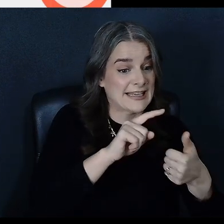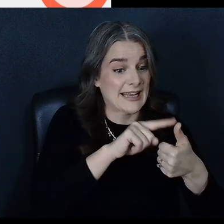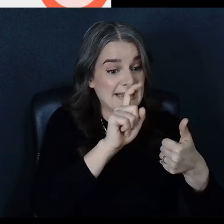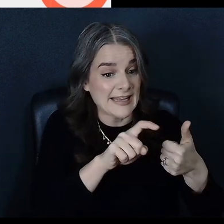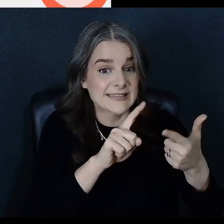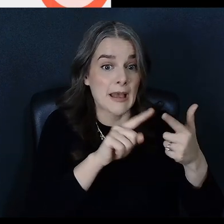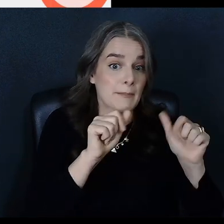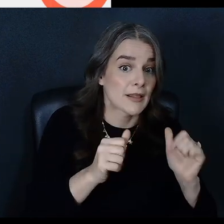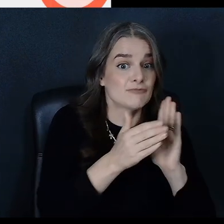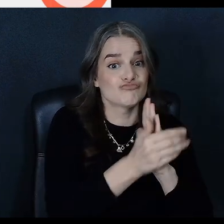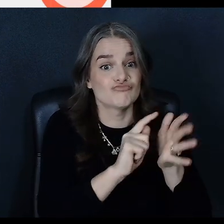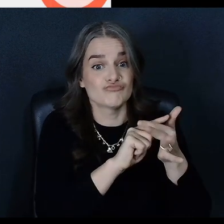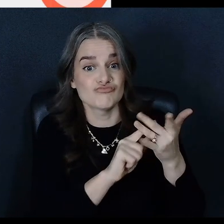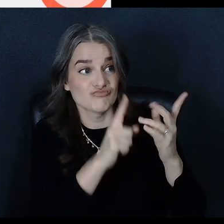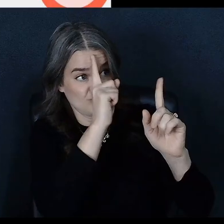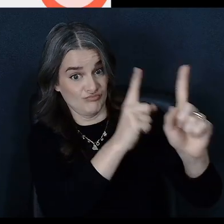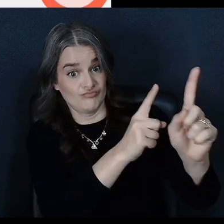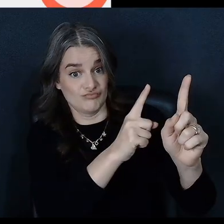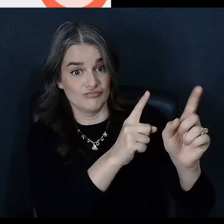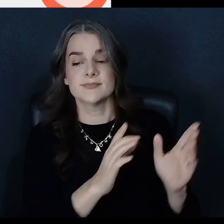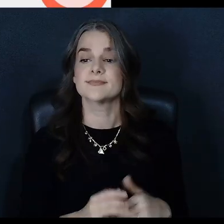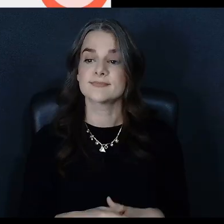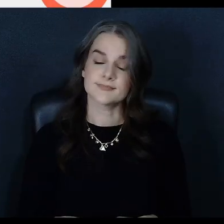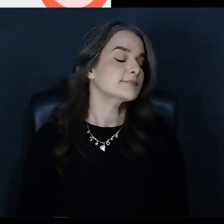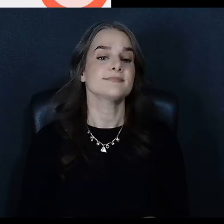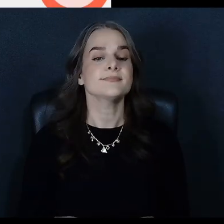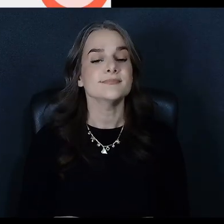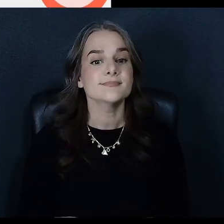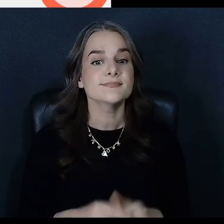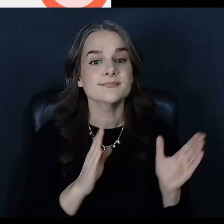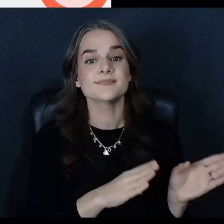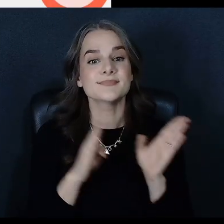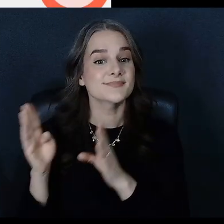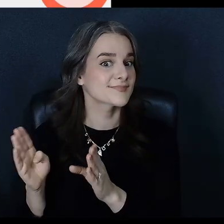side, the individual. The other side of this coin here is the technology.